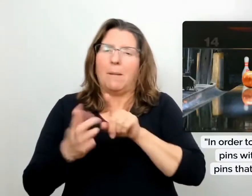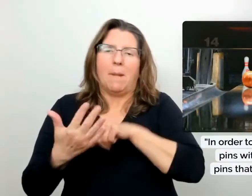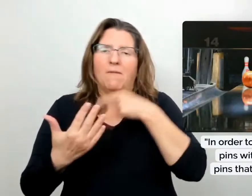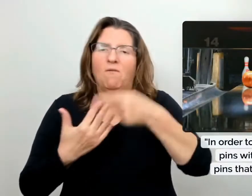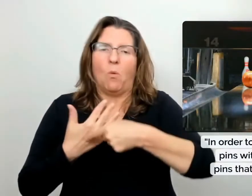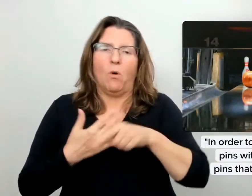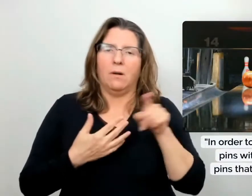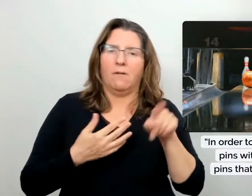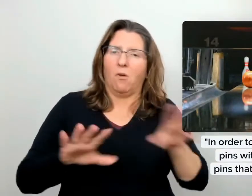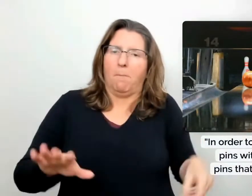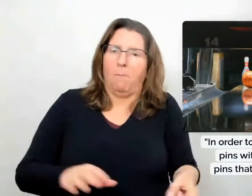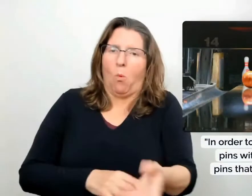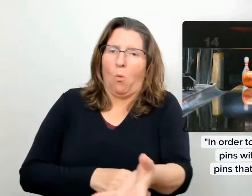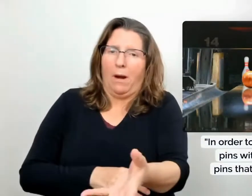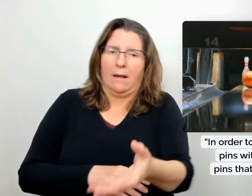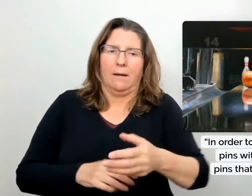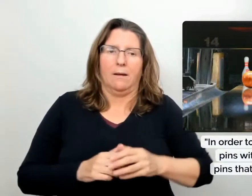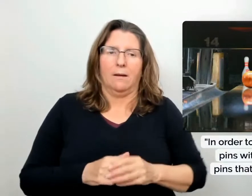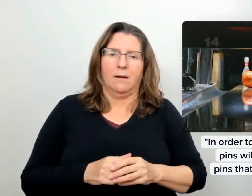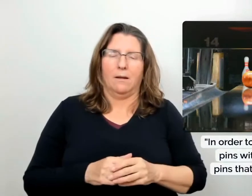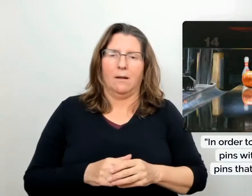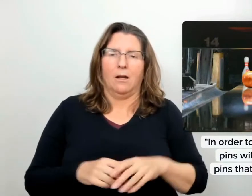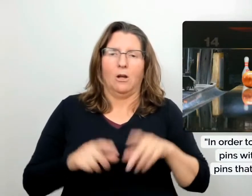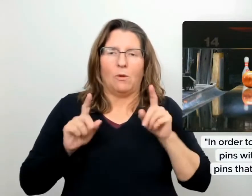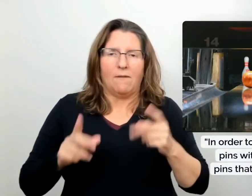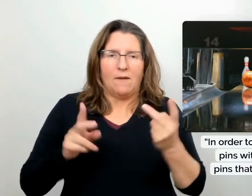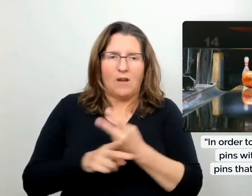Let's use a bowling metaphor this time!